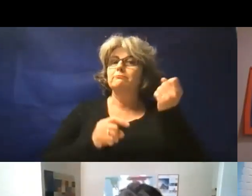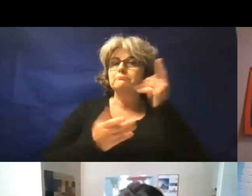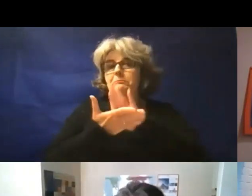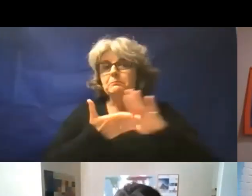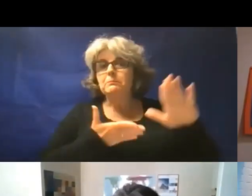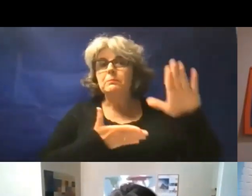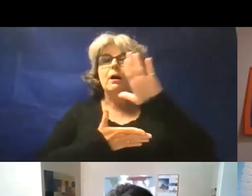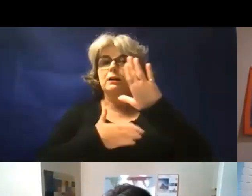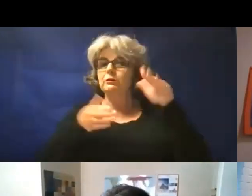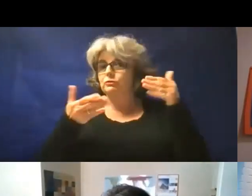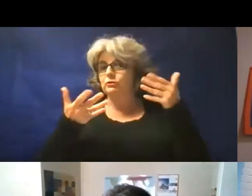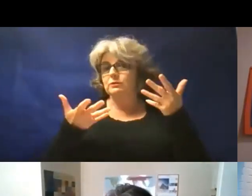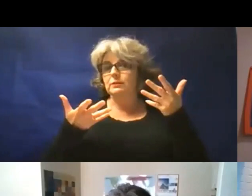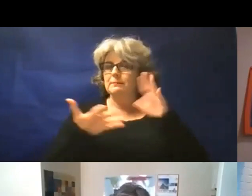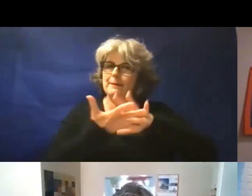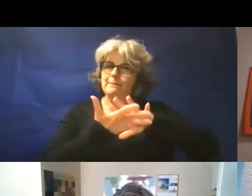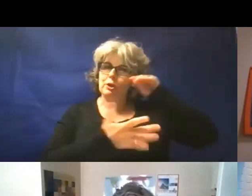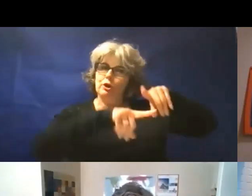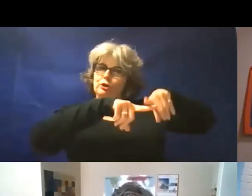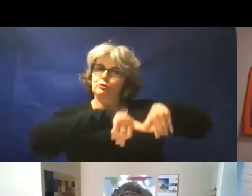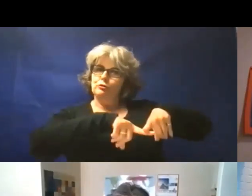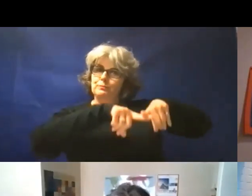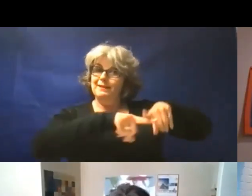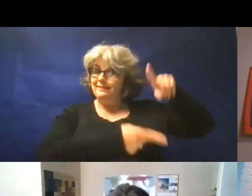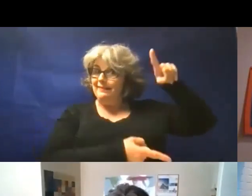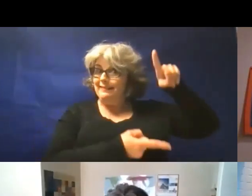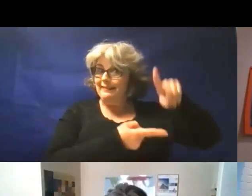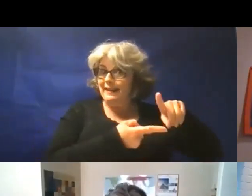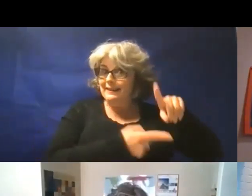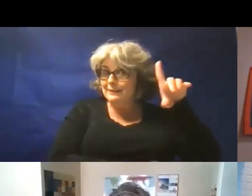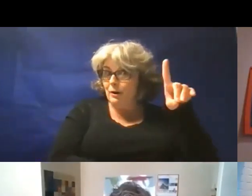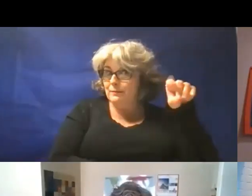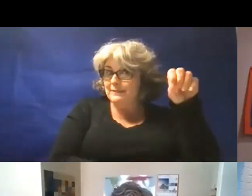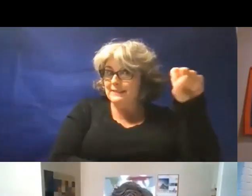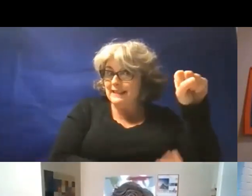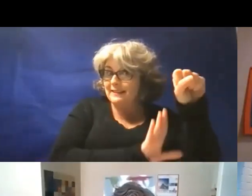maybe learn to depend less on the state department's travel advisories as being